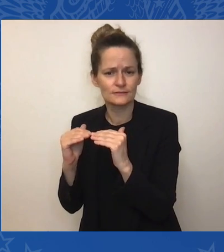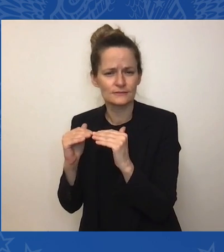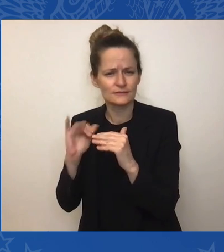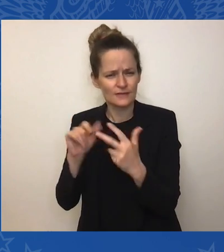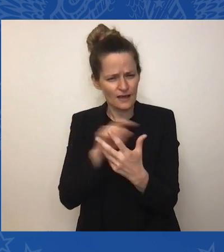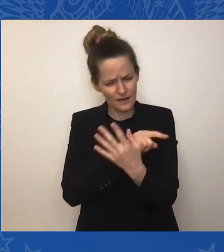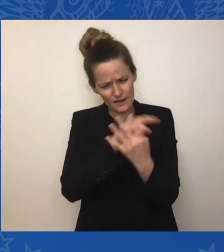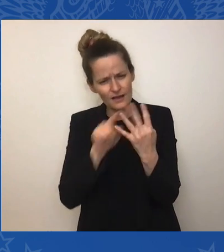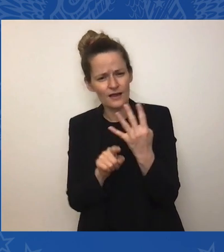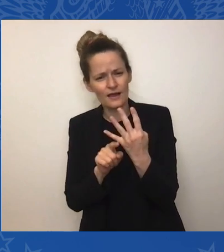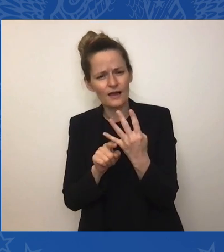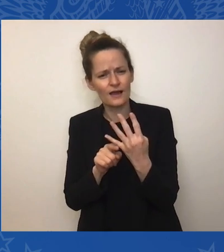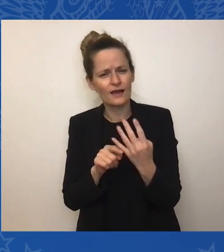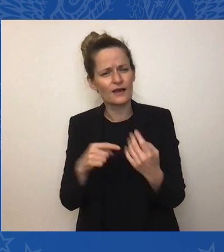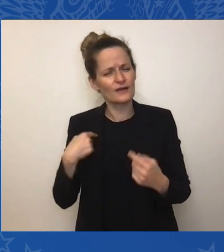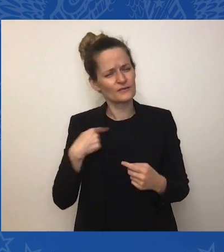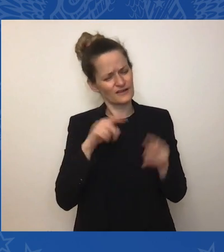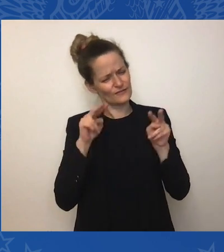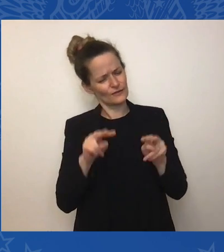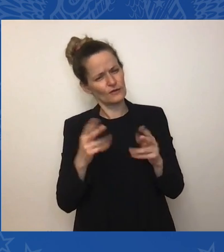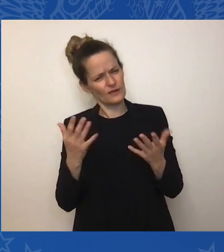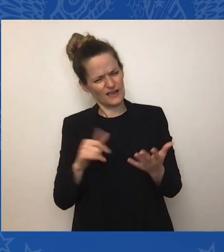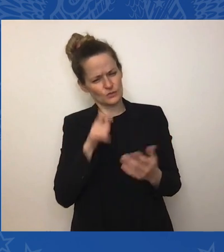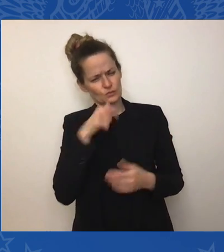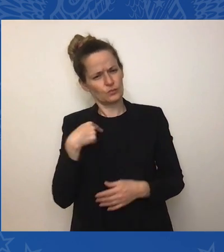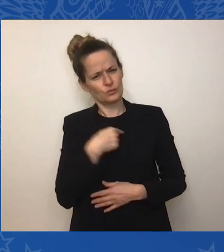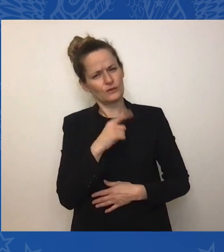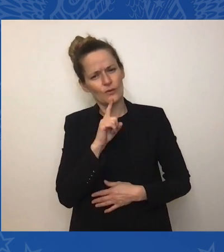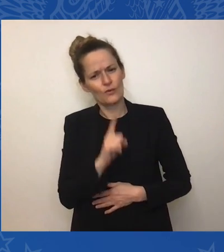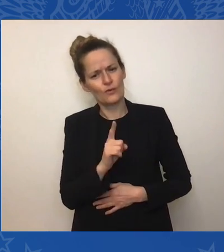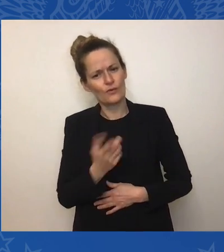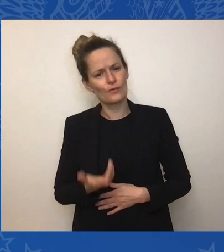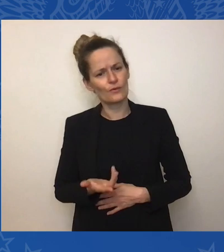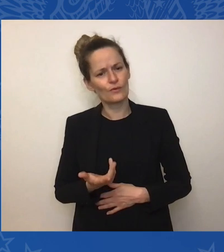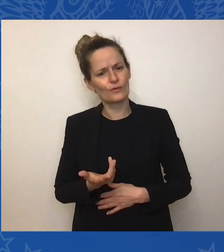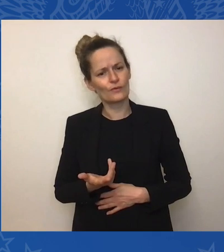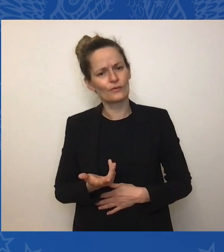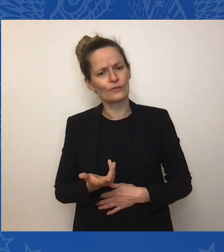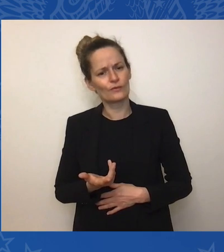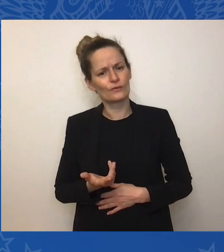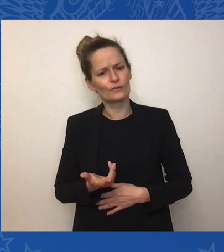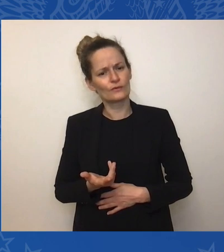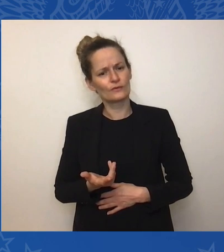The bloodiest civil wars led the abolition of slavery. Generation after generation